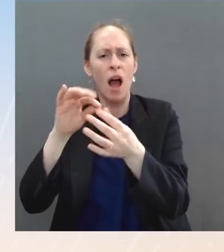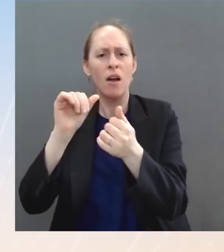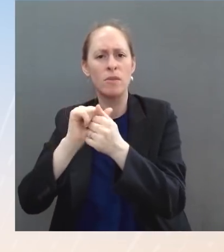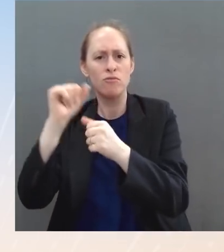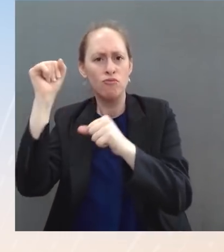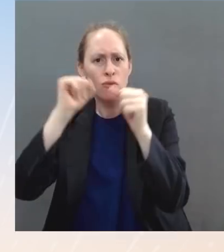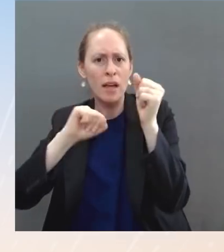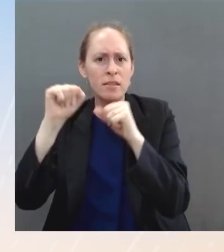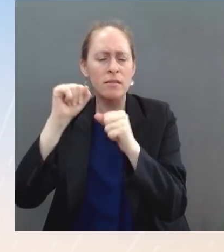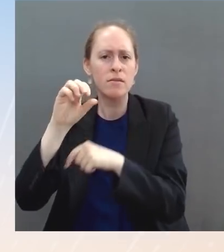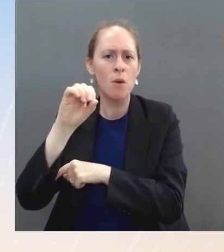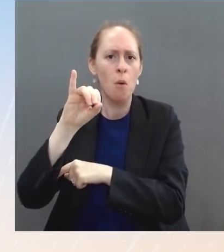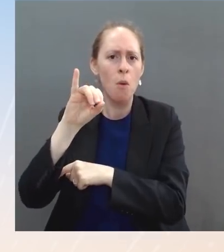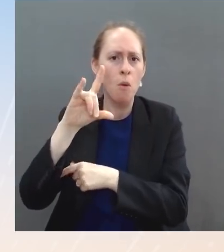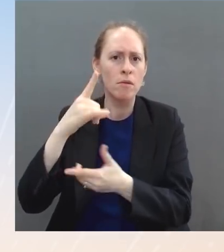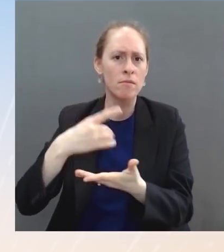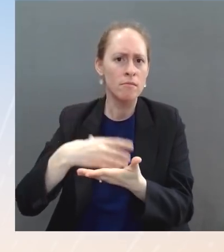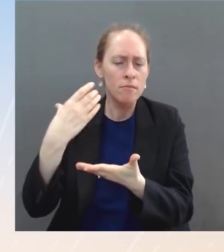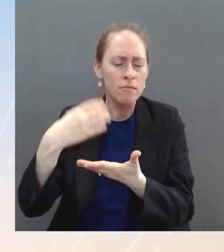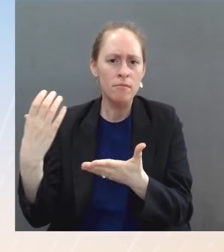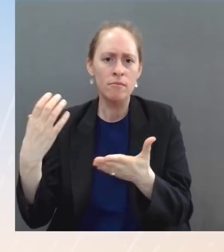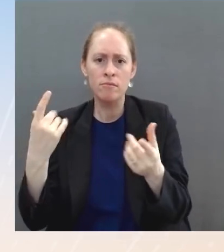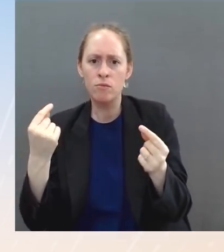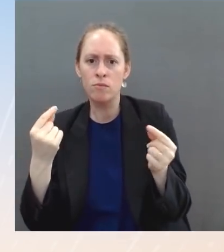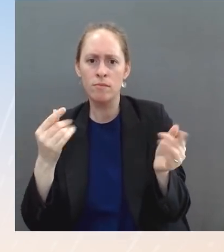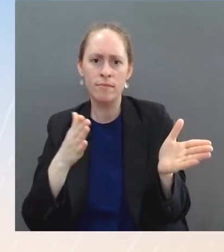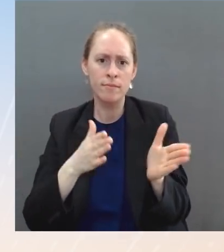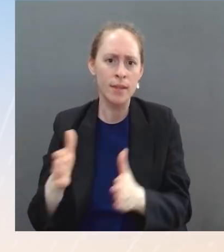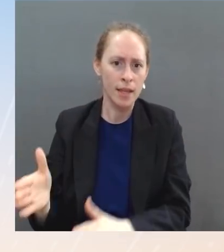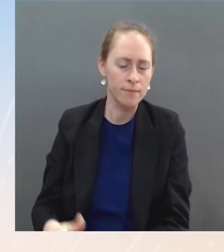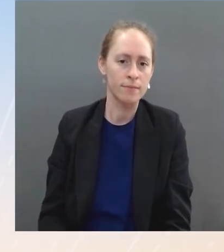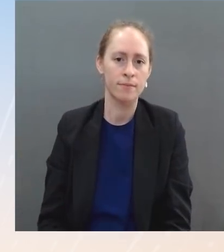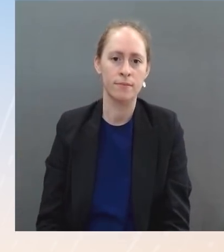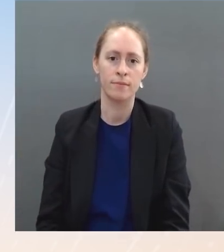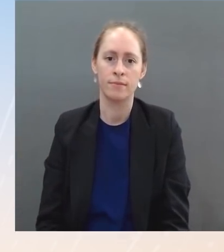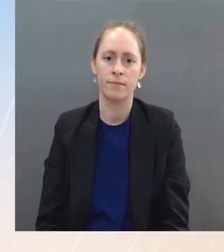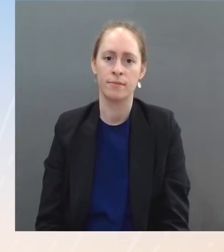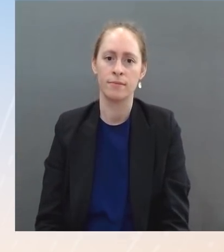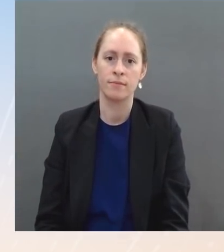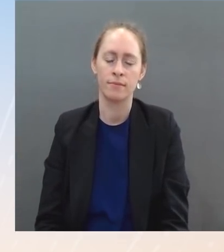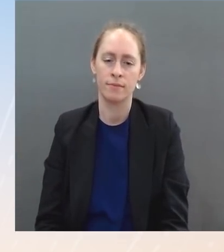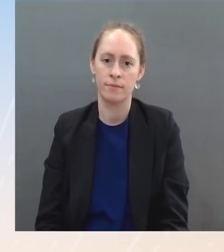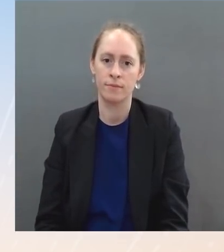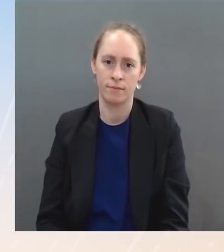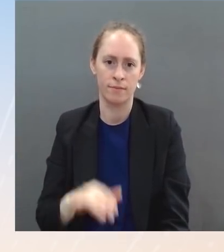we saw that almost right away -- but how long do you expect that Band-Aid will hold